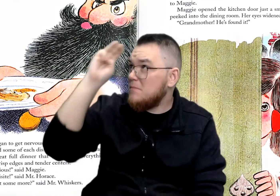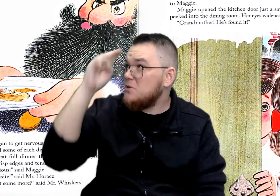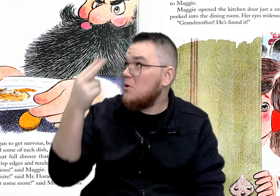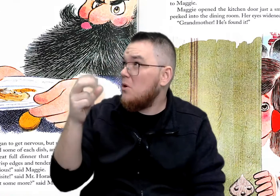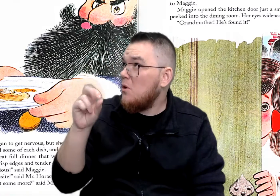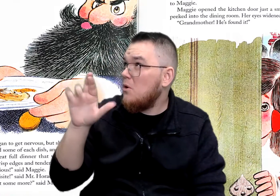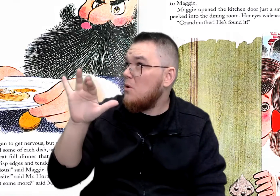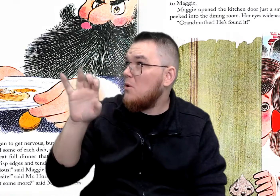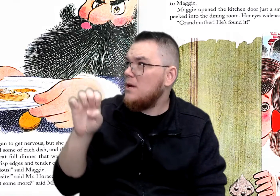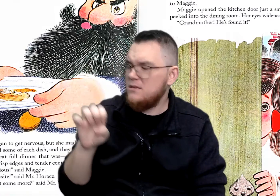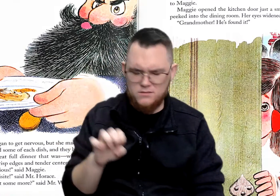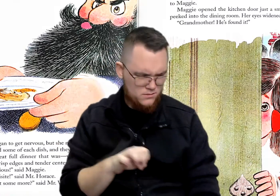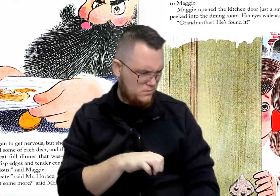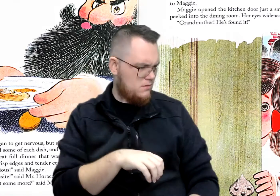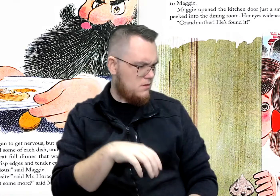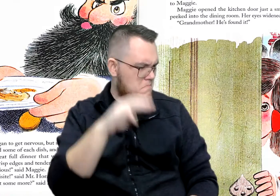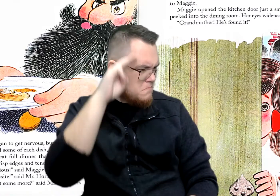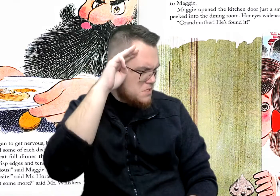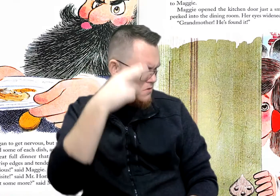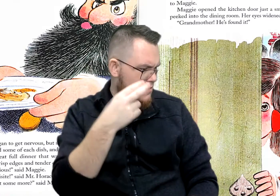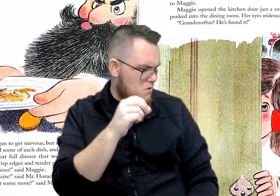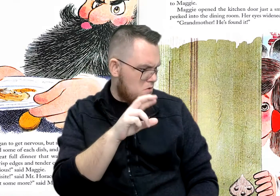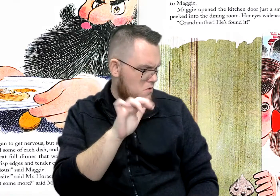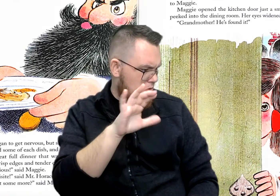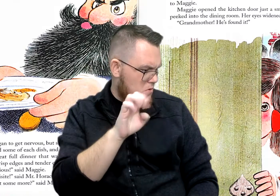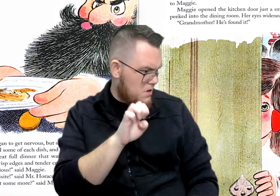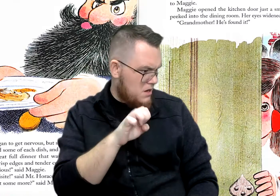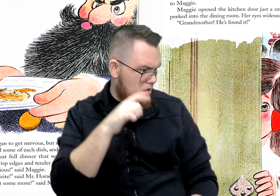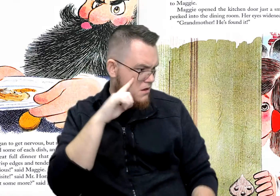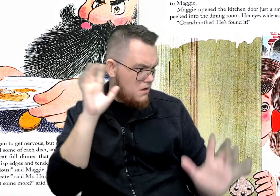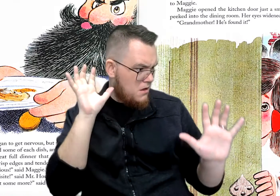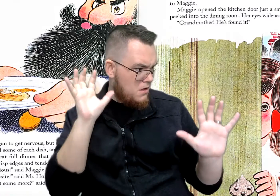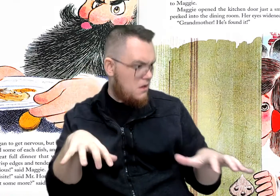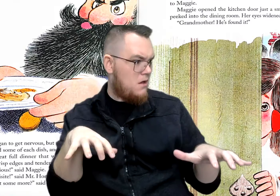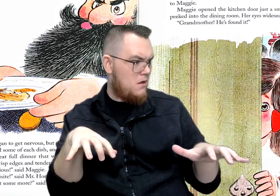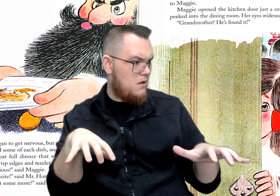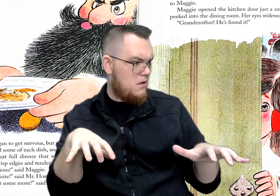“Mr. Horace!” Grandmother looked shocked. “But why?”